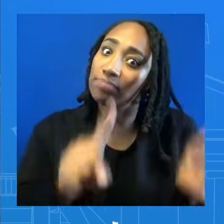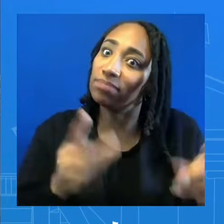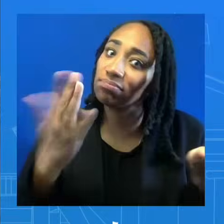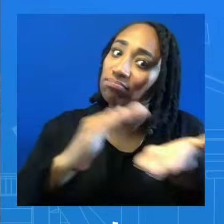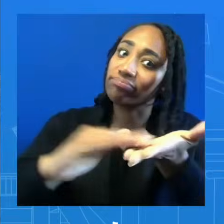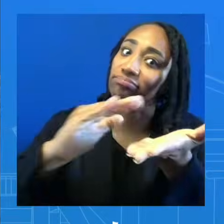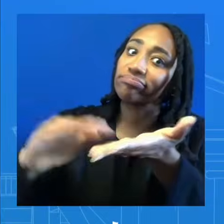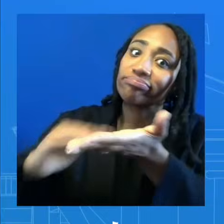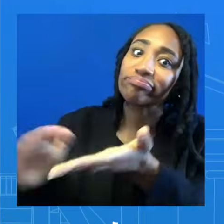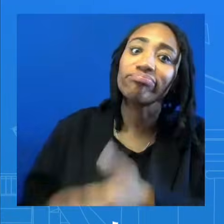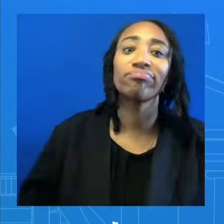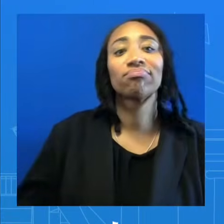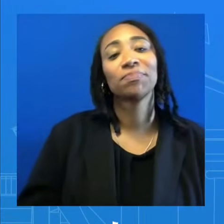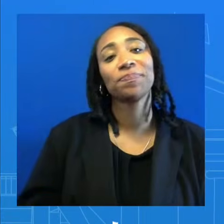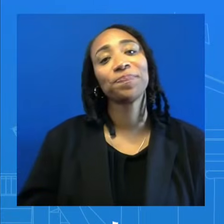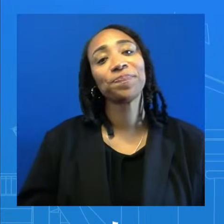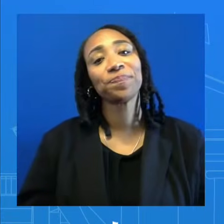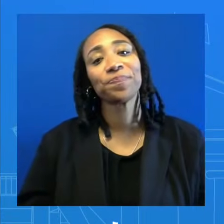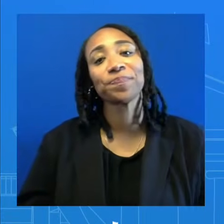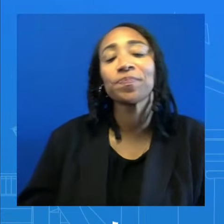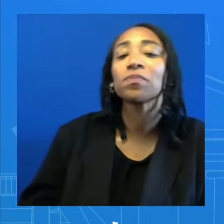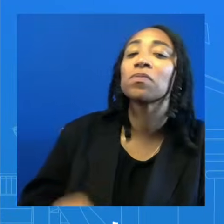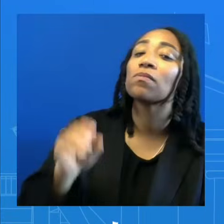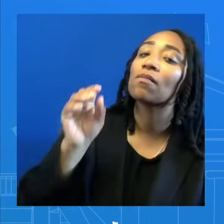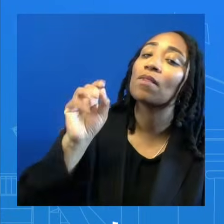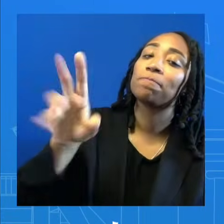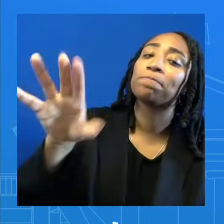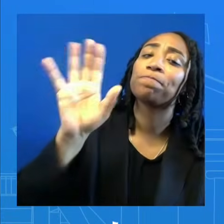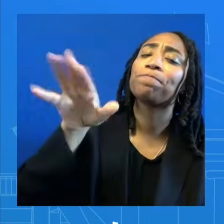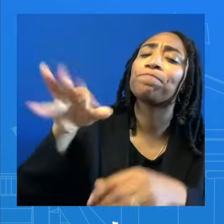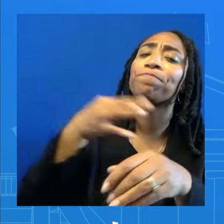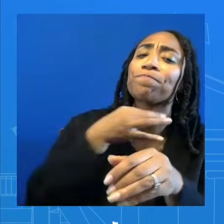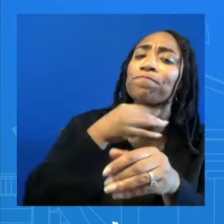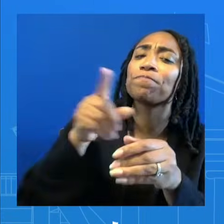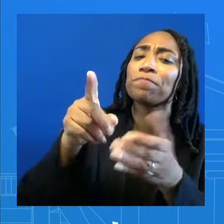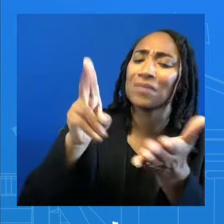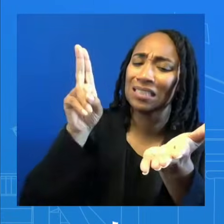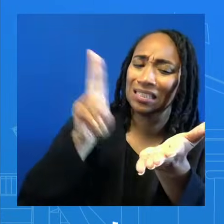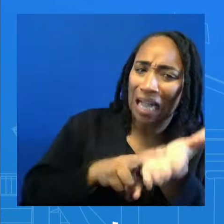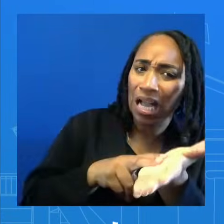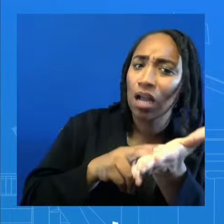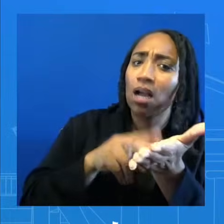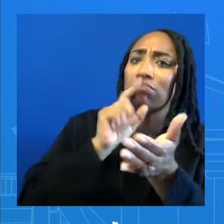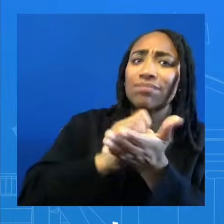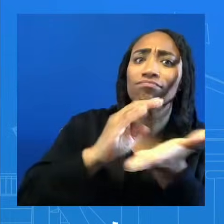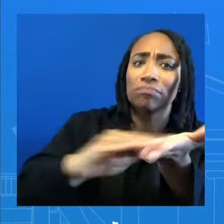I don't have specifics on signature -- when when it was signed, how the process even works.